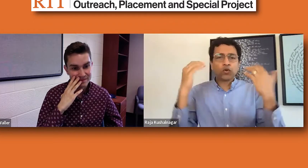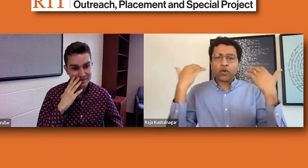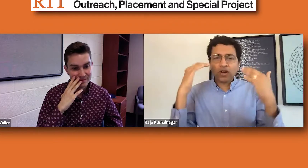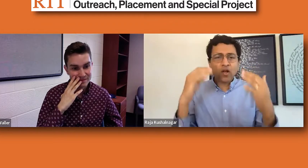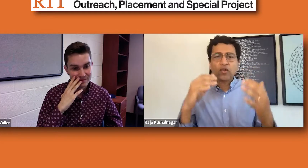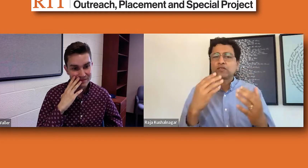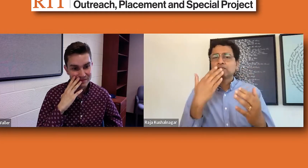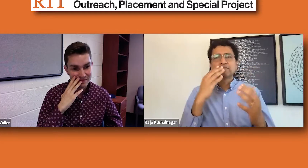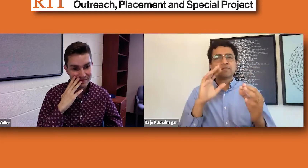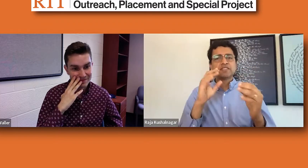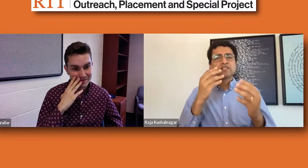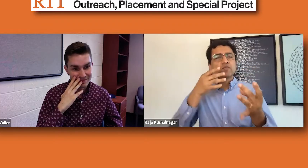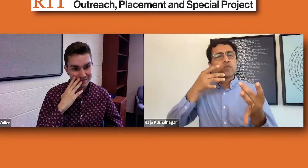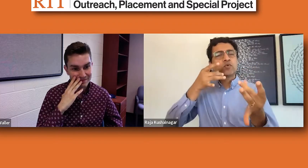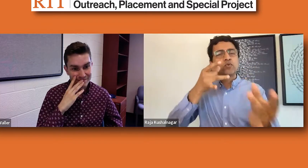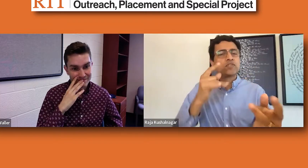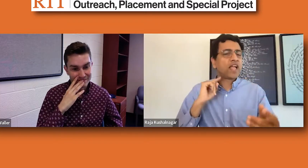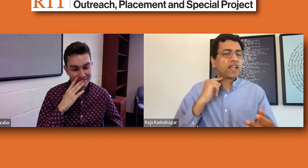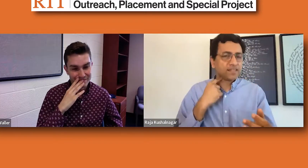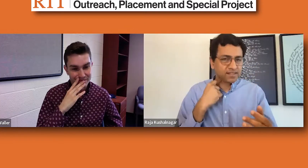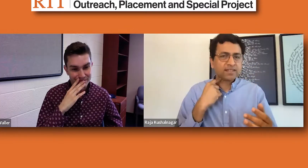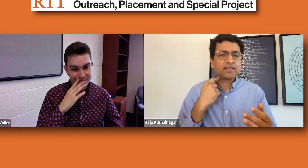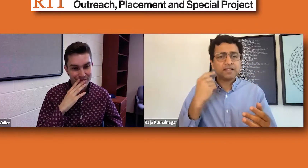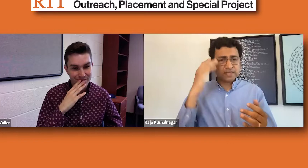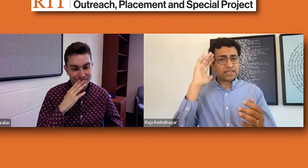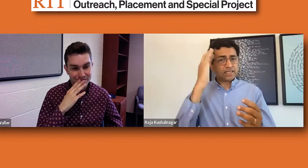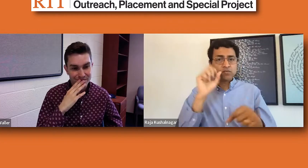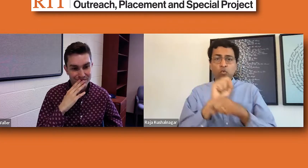some they're used in perfect situations